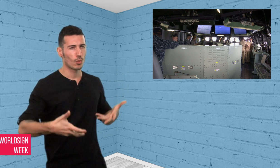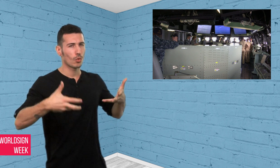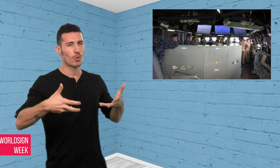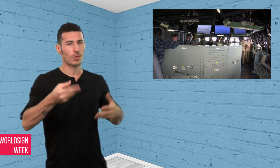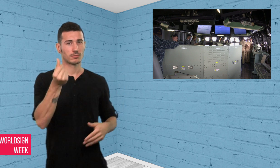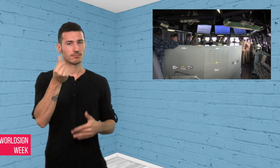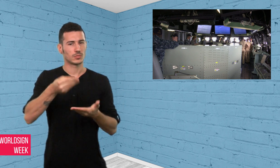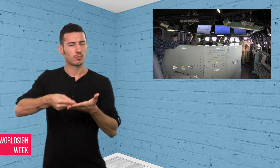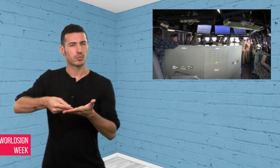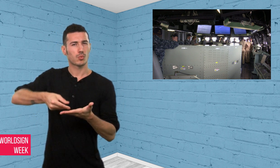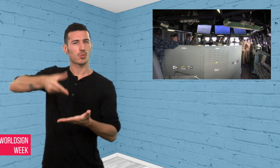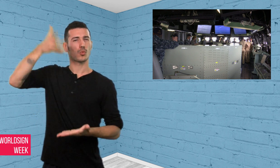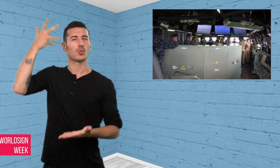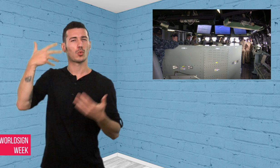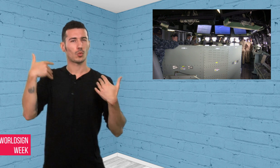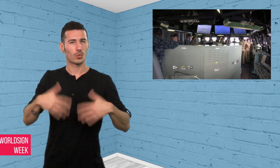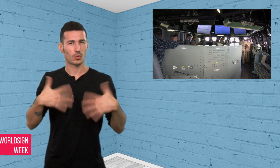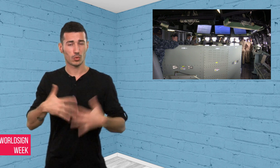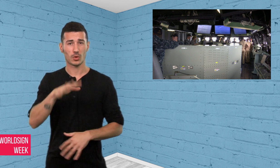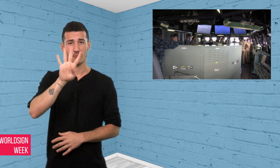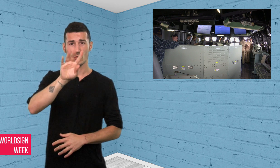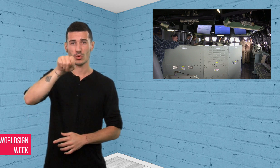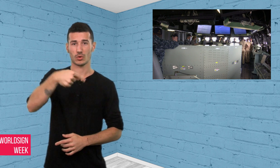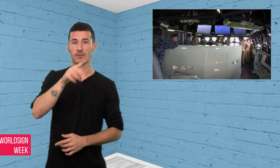$4.4 billion for one ship.